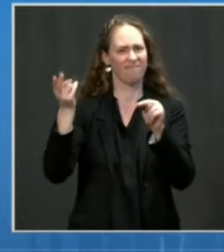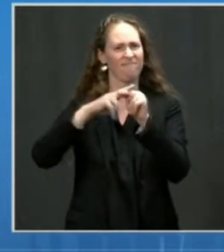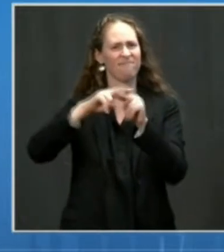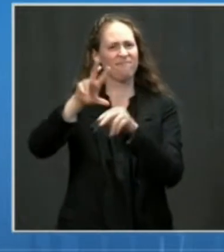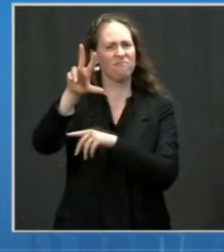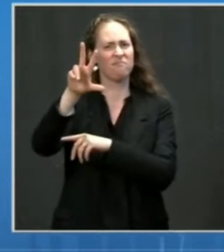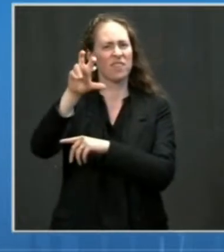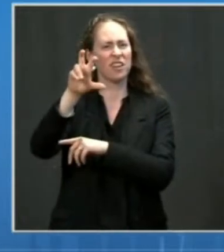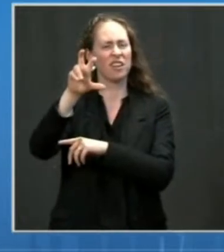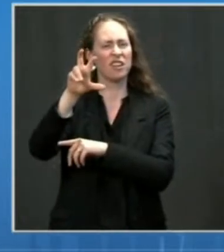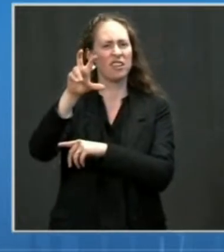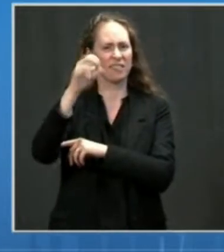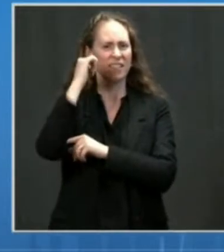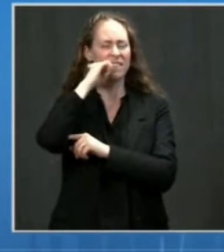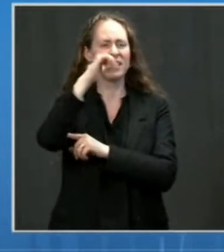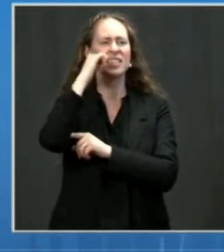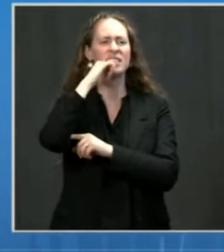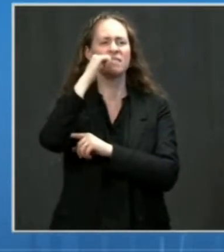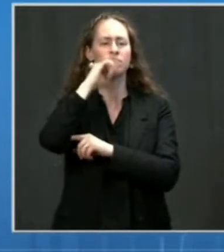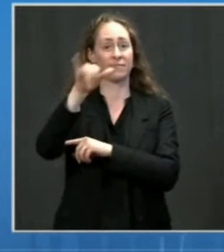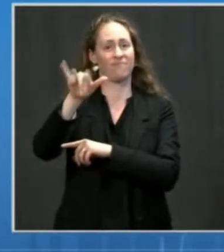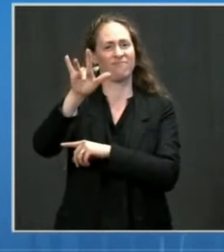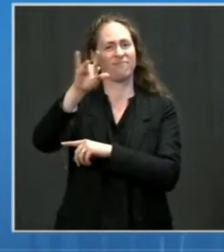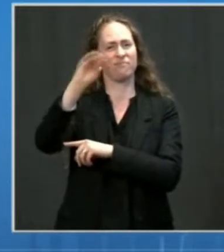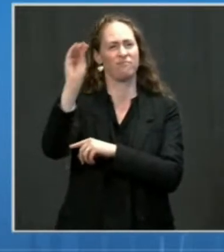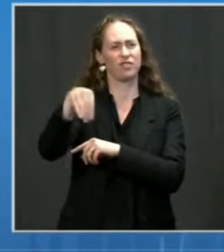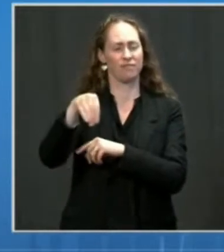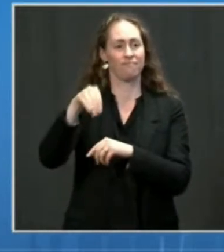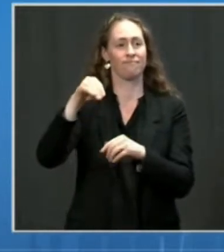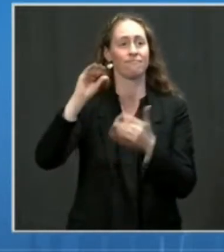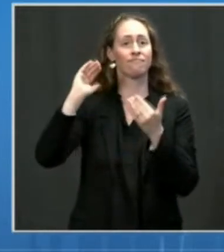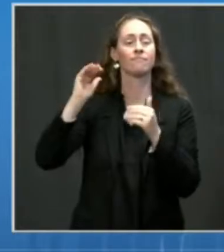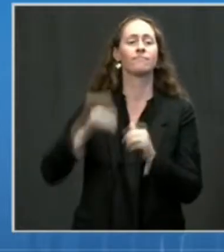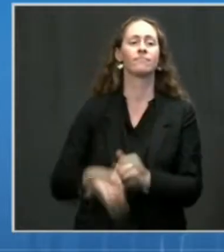DAY PERIOD. AND SEVEN-DAY AVERAGE DAILY DEATHS HAVE ALSO INCREASED TO